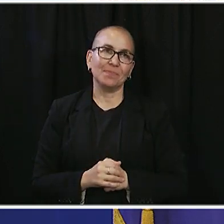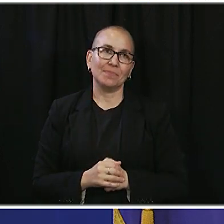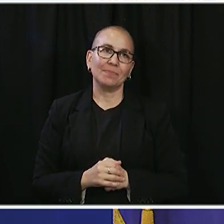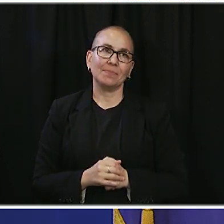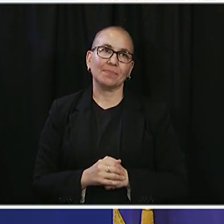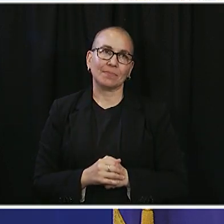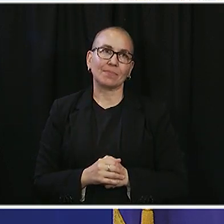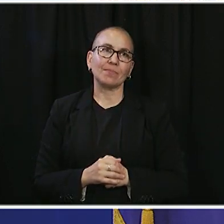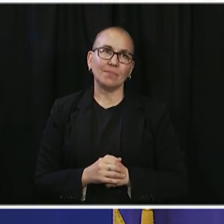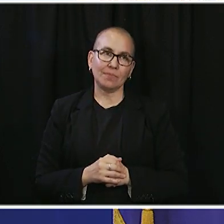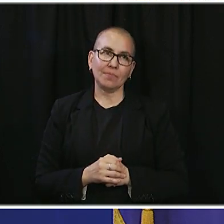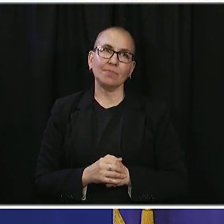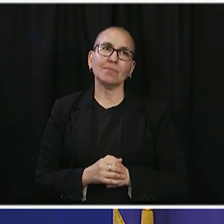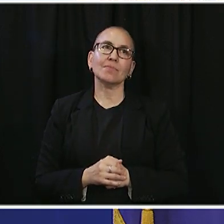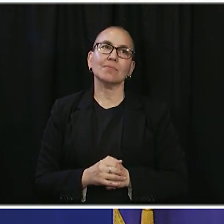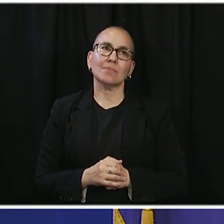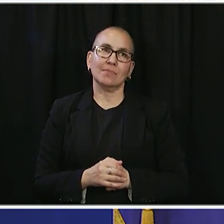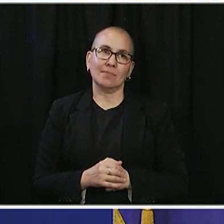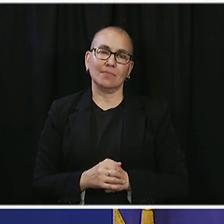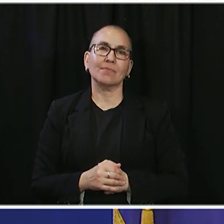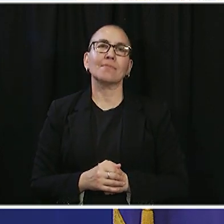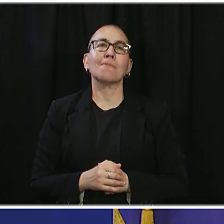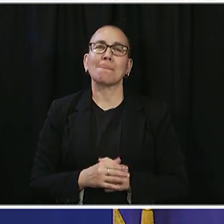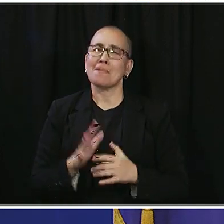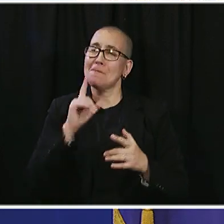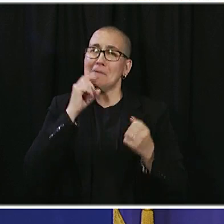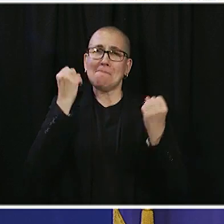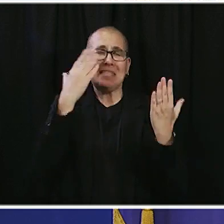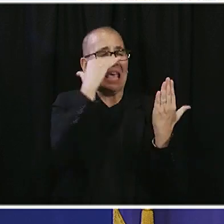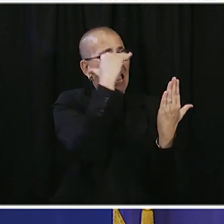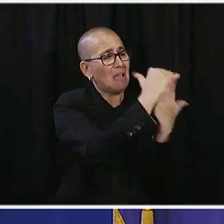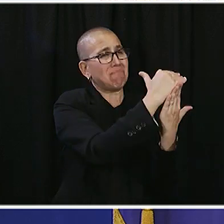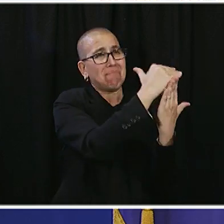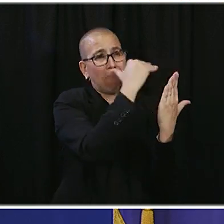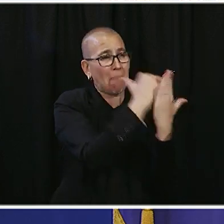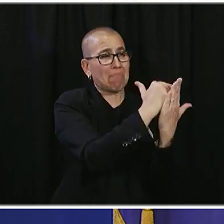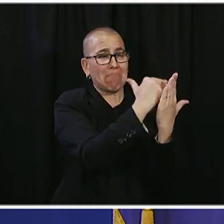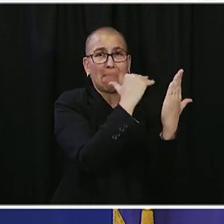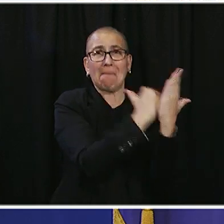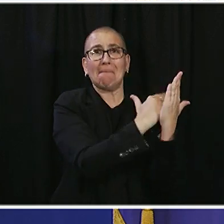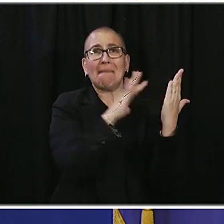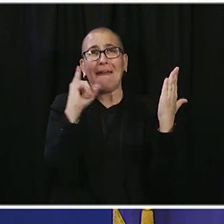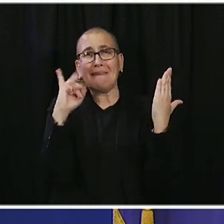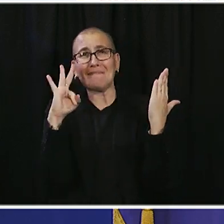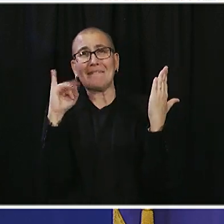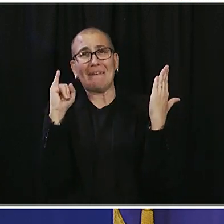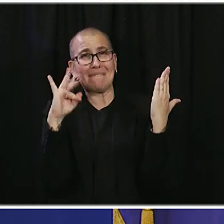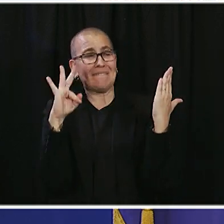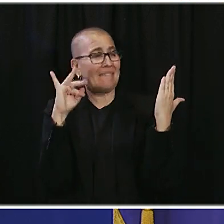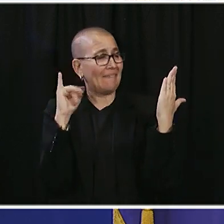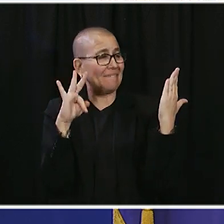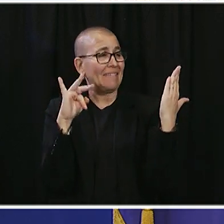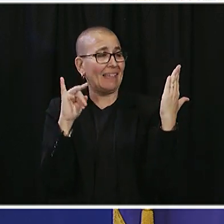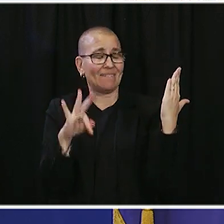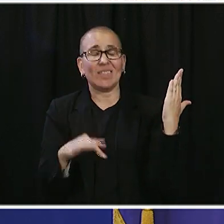WEBSITE AS THE COMMISSIONER SAID. THERE'S A LOT OF WHAT-IFS. IT'S NOT ALWAYS THERE'S A THOUSAND EXCEPTIONS TO MEN OF THESE, BUT -- MANY OF THESE, BUT